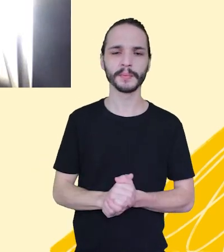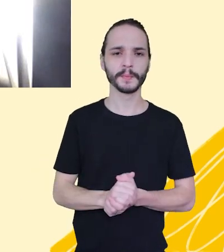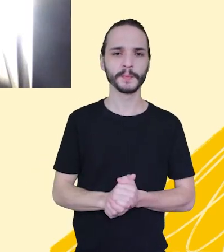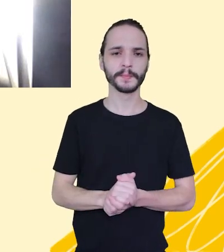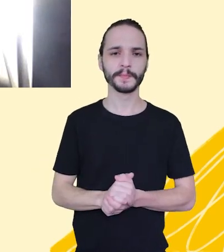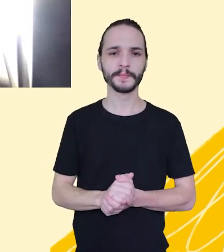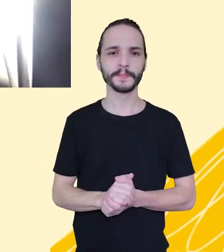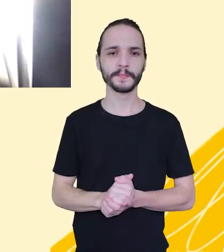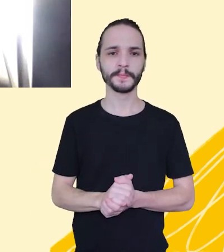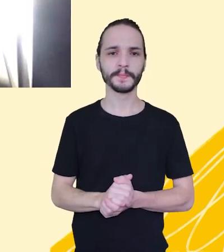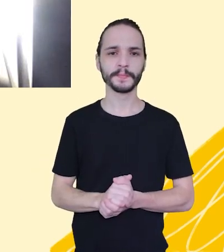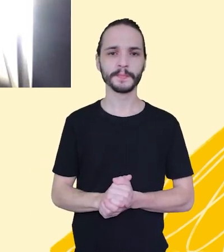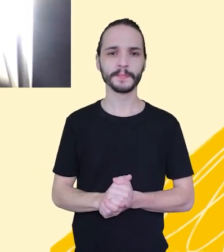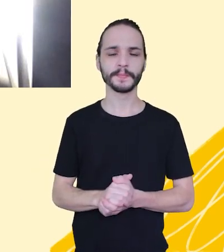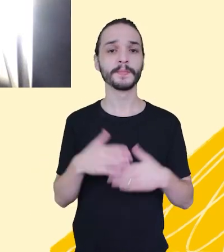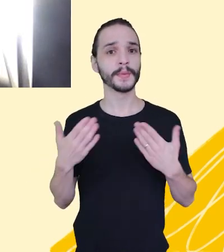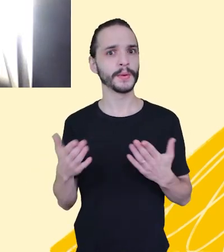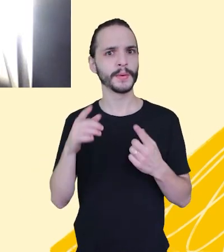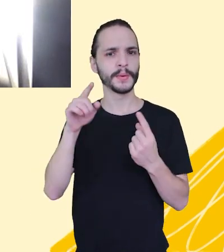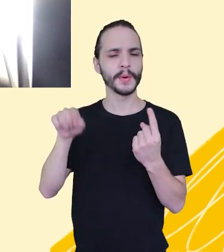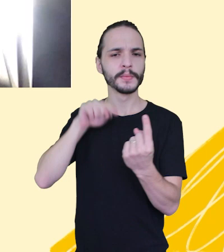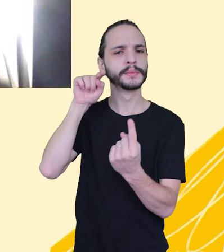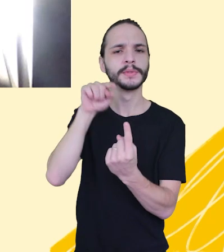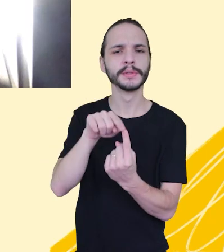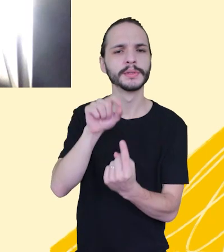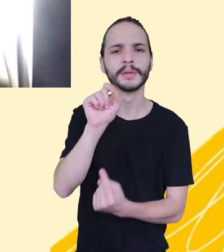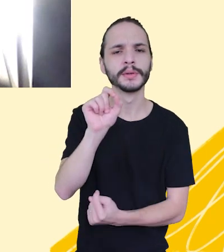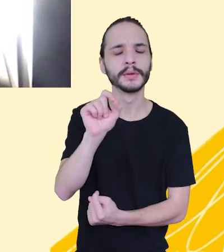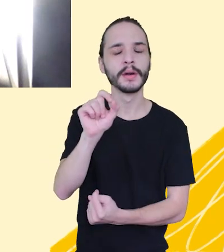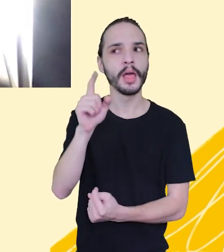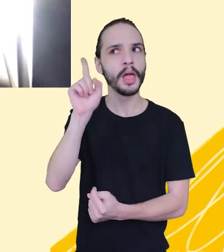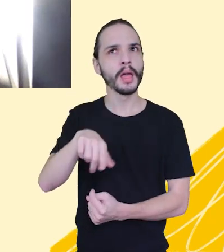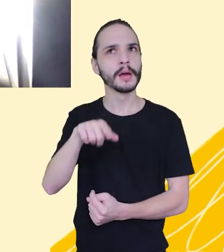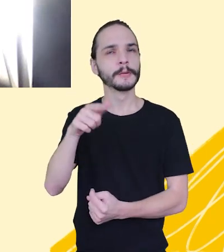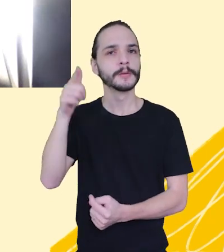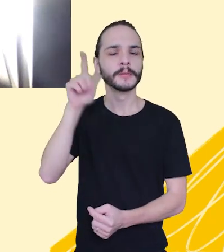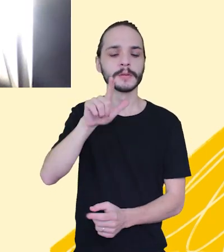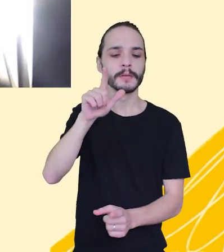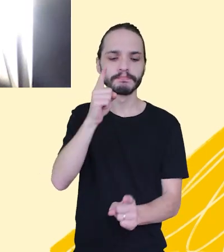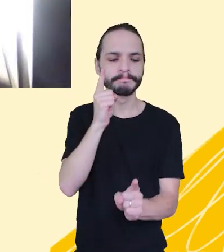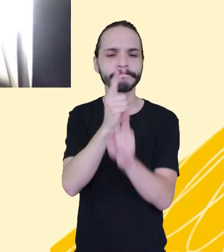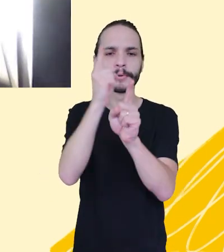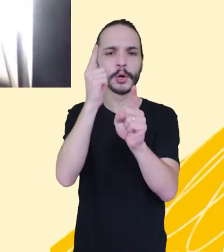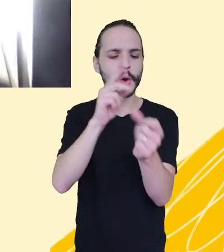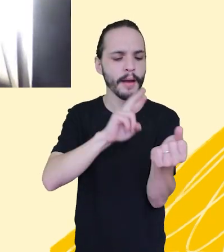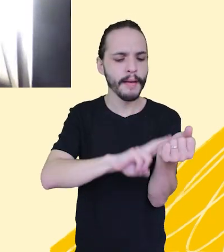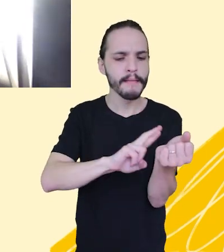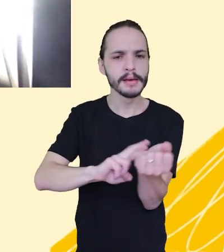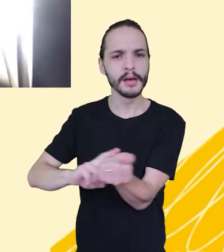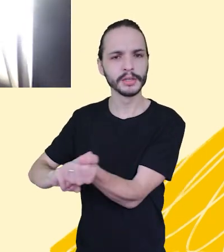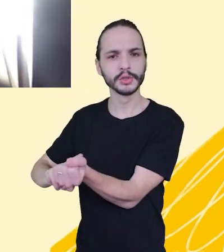And the point is then to find the rhythm